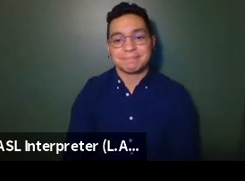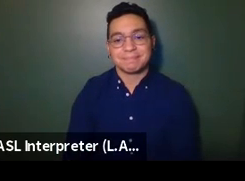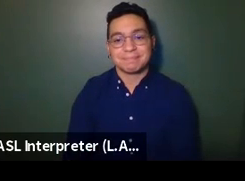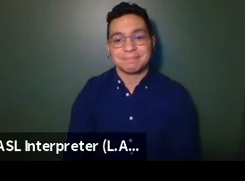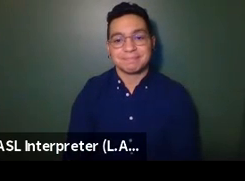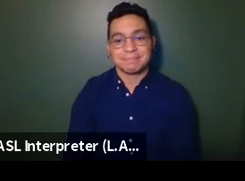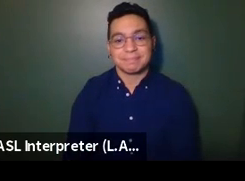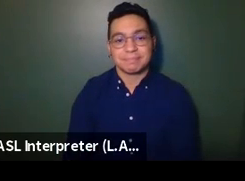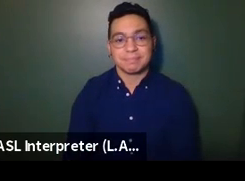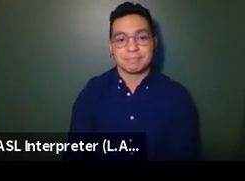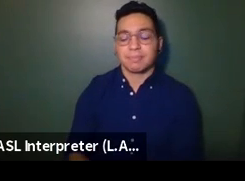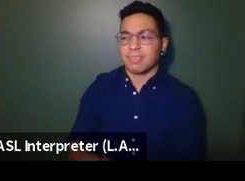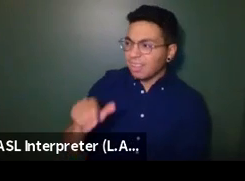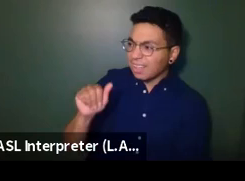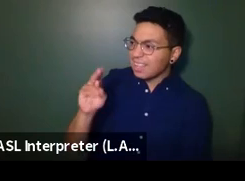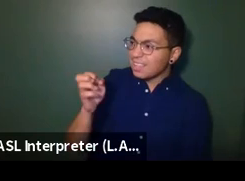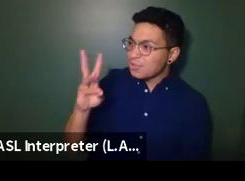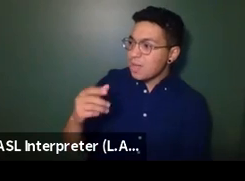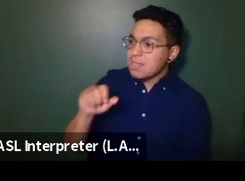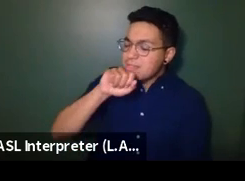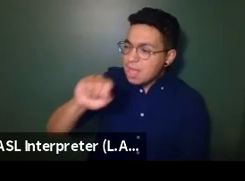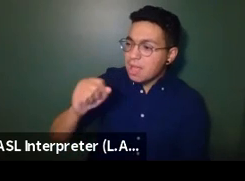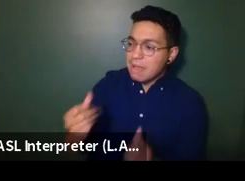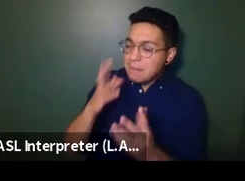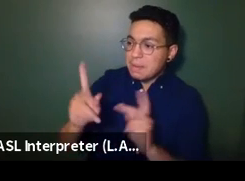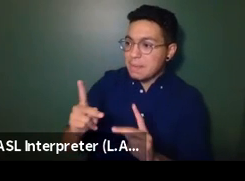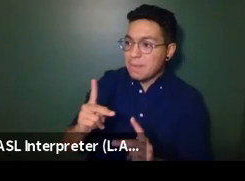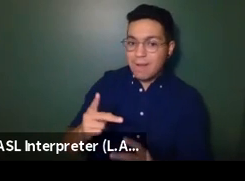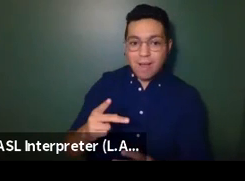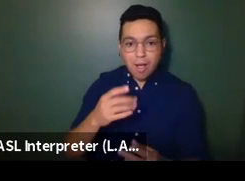Jeff Crawford: Andrew, I love how many people are excited about the poll features and asking these questions.